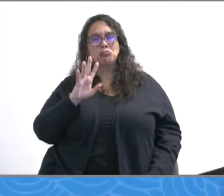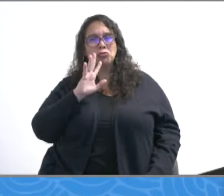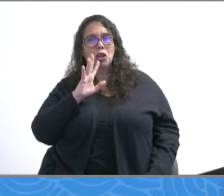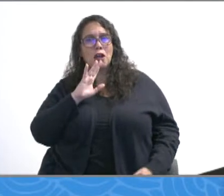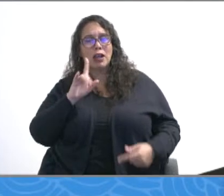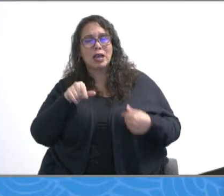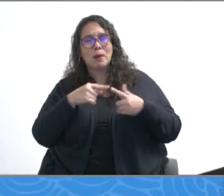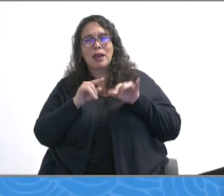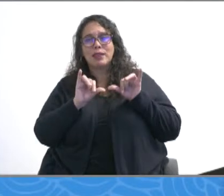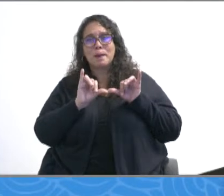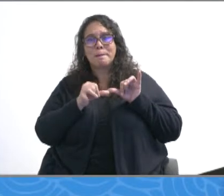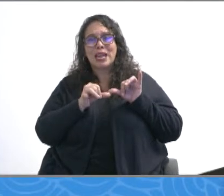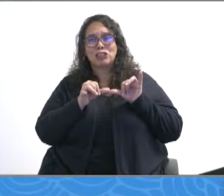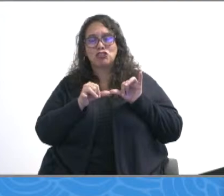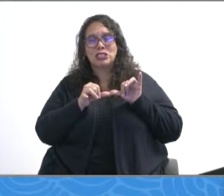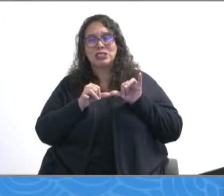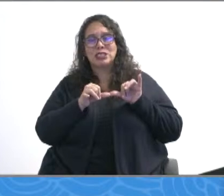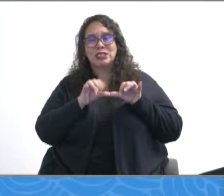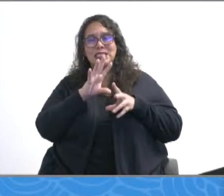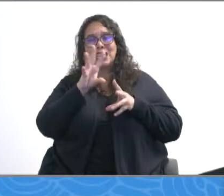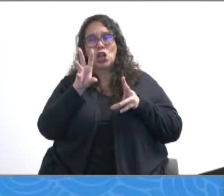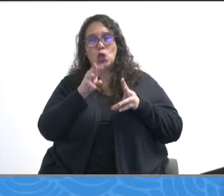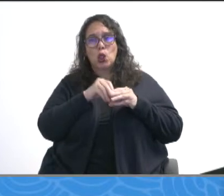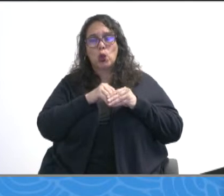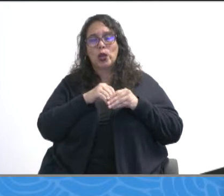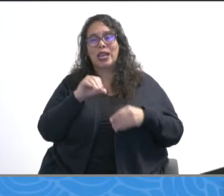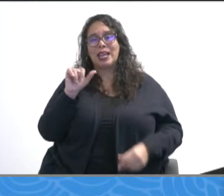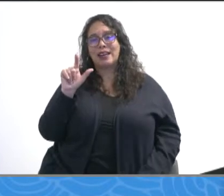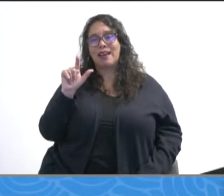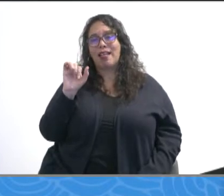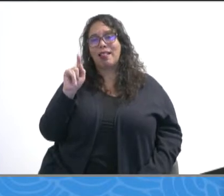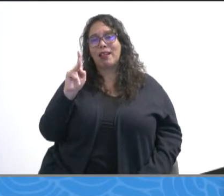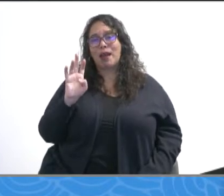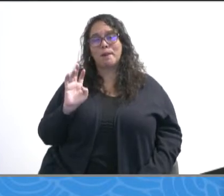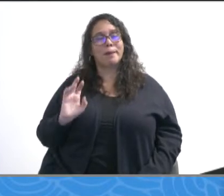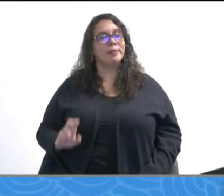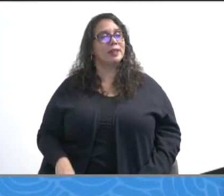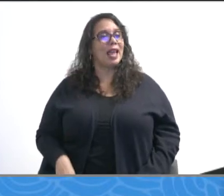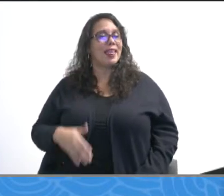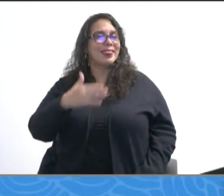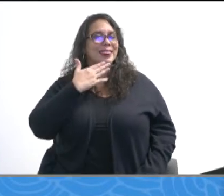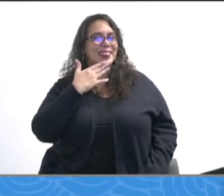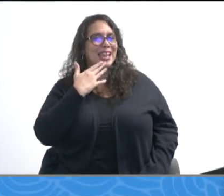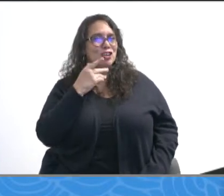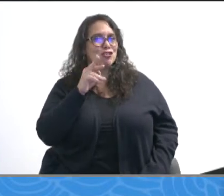that we've expanded and included in our LCAP updates. Thanks, Renee. Good afternoon, all.